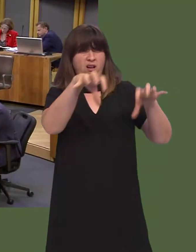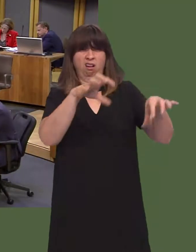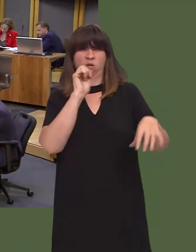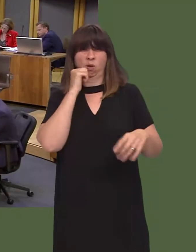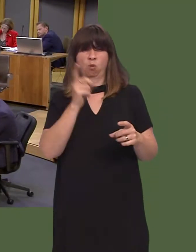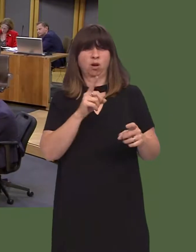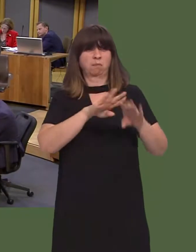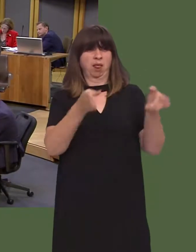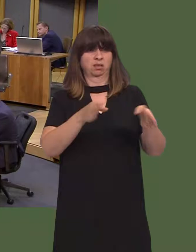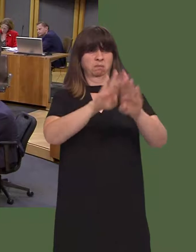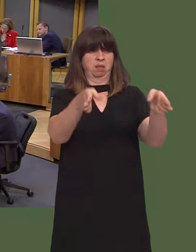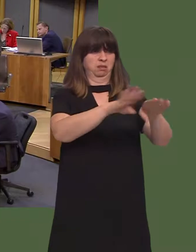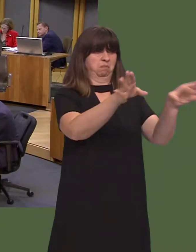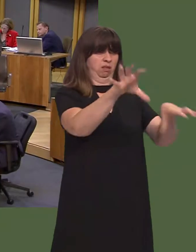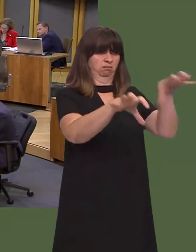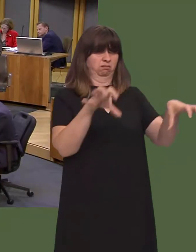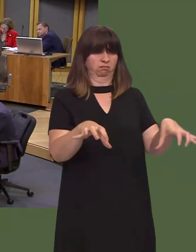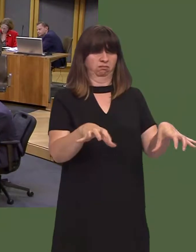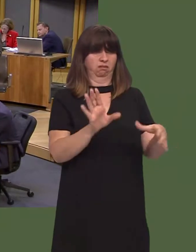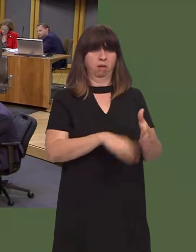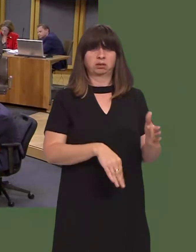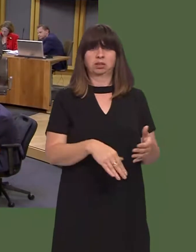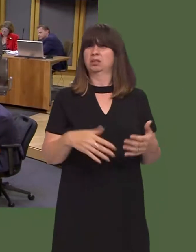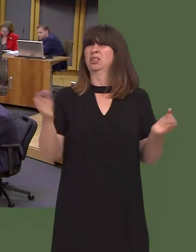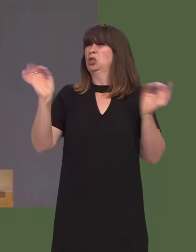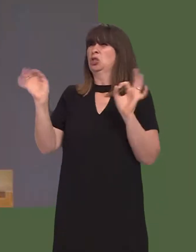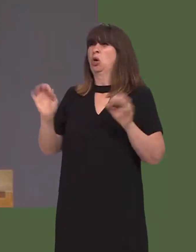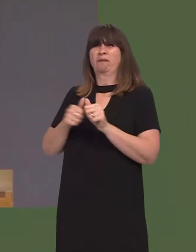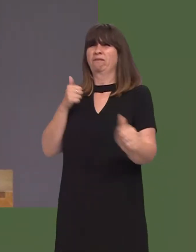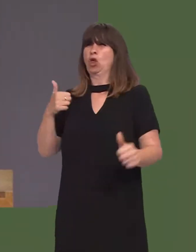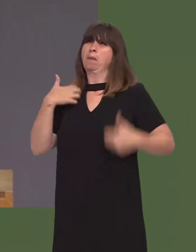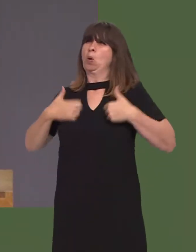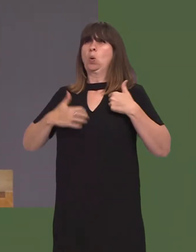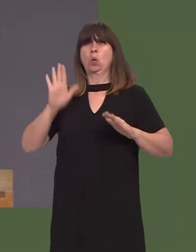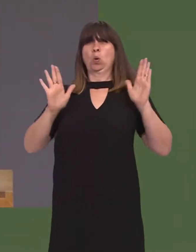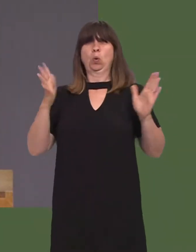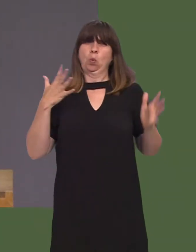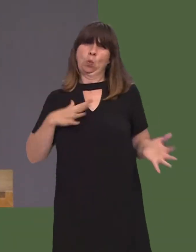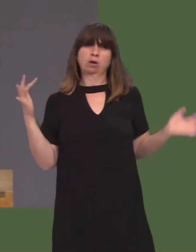just deliver a set of empty buildings. There is no interest in those buildings that the